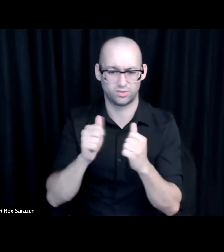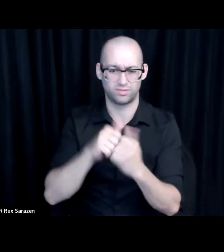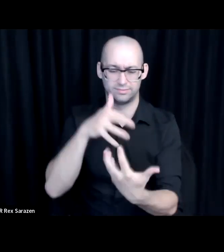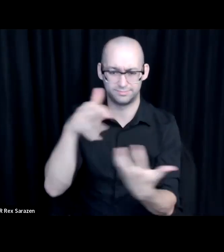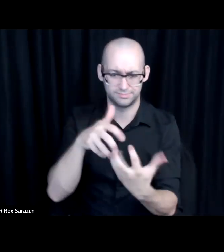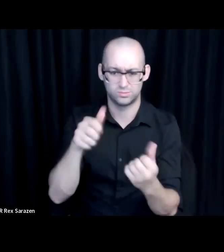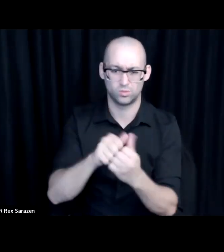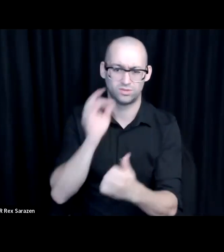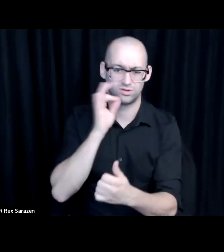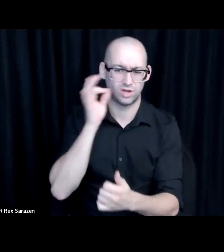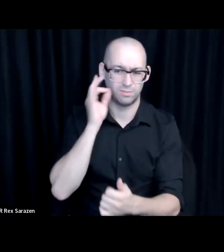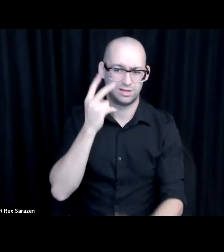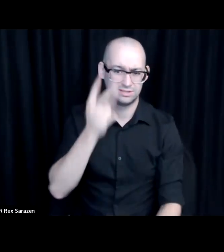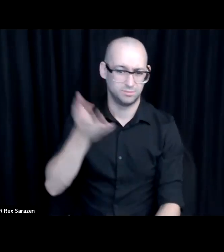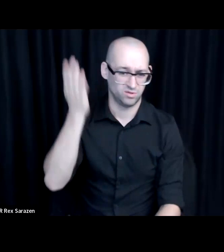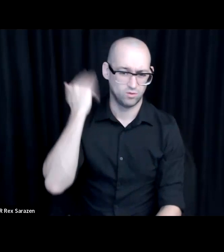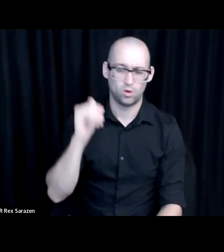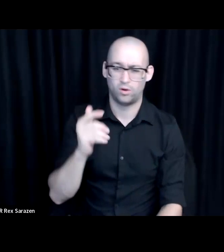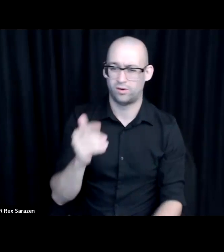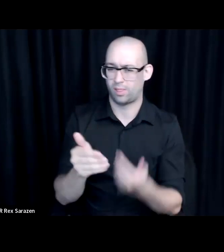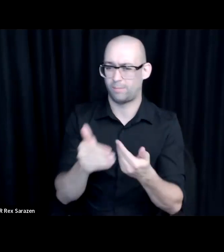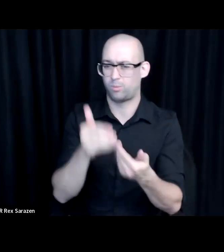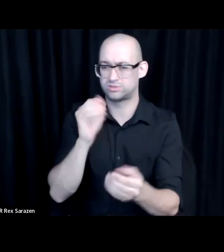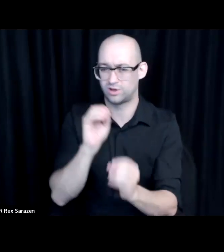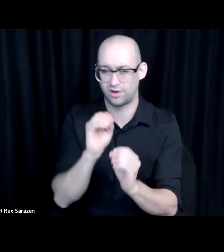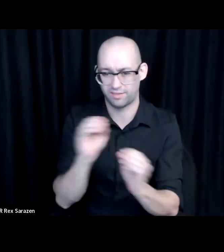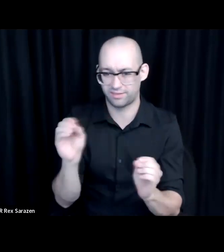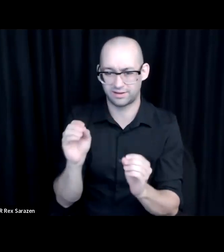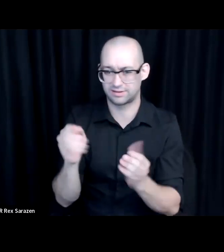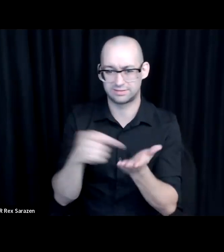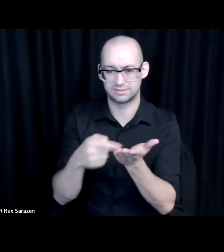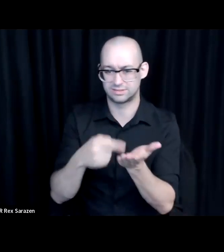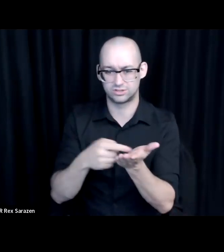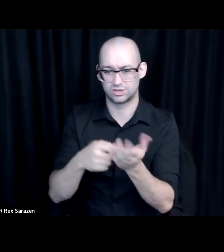there was almost no discussion or siloing of Tribal interest in the space of broadband and